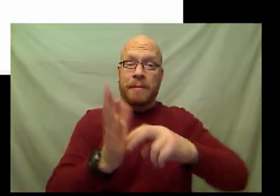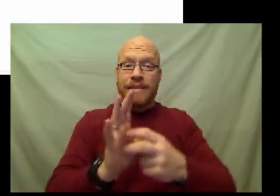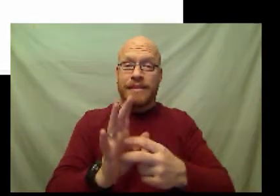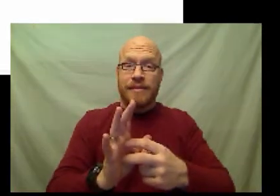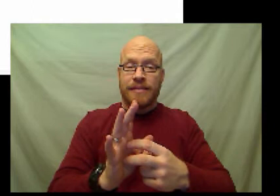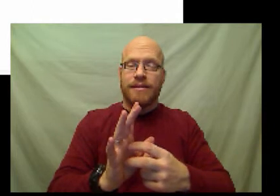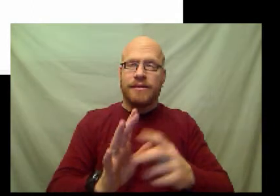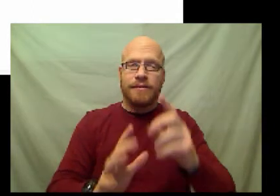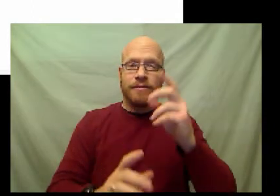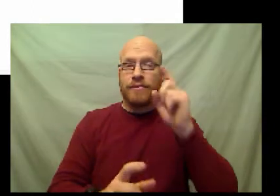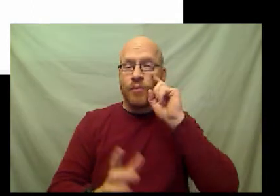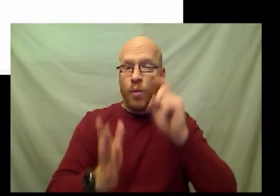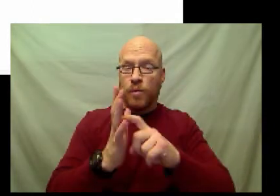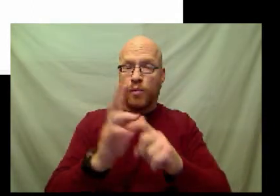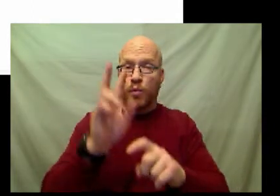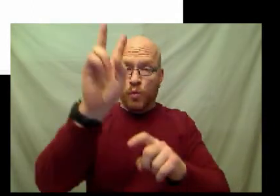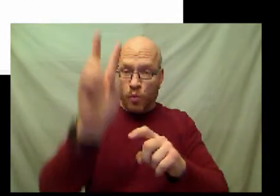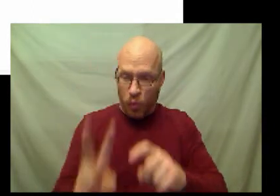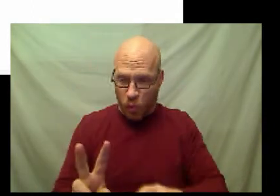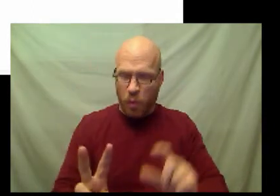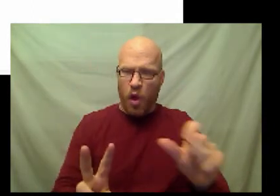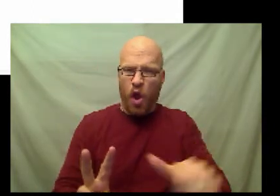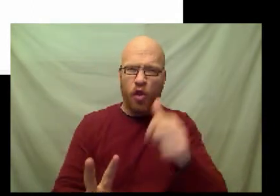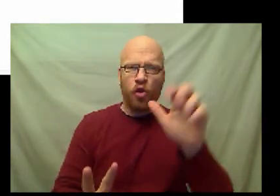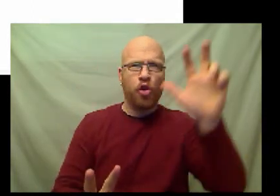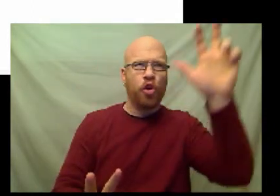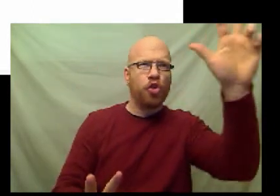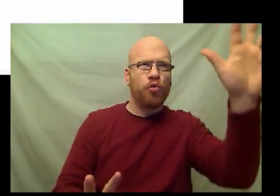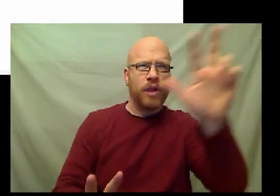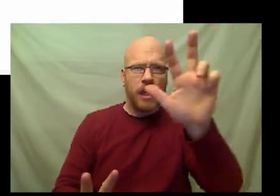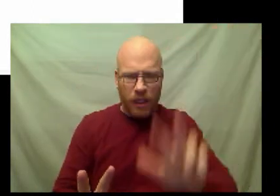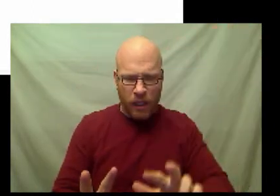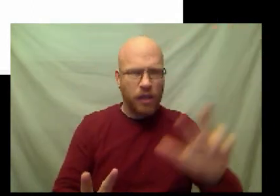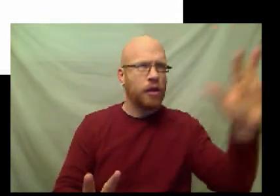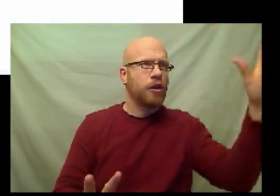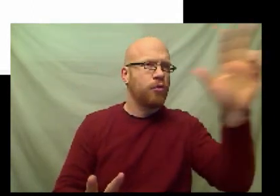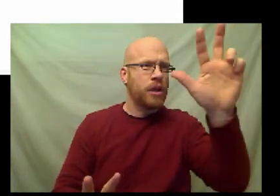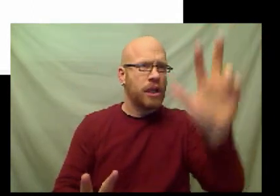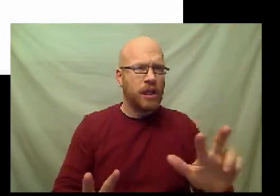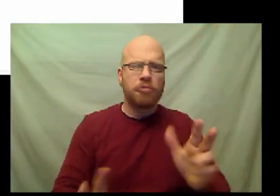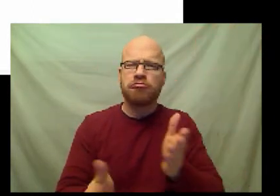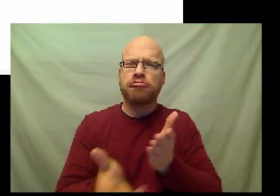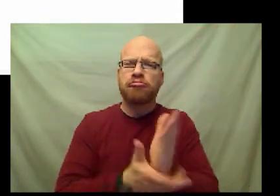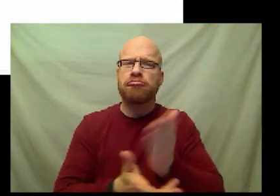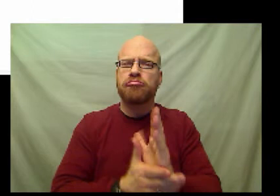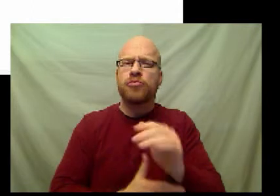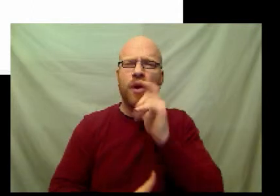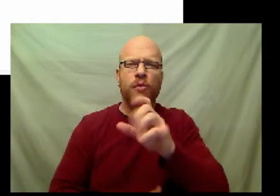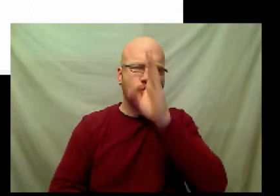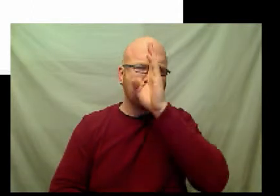What that means is the 2s are 3s aren't -- there's nothing in the same row, but it's still okay.